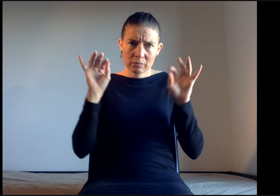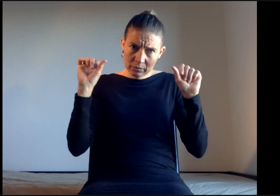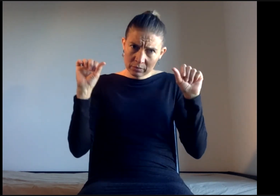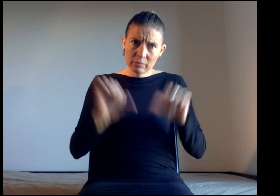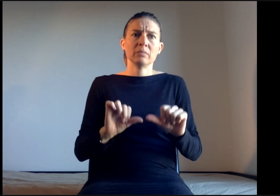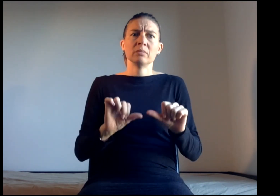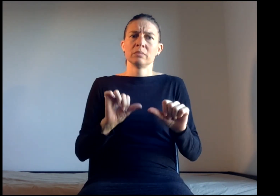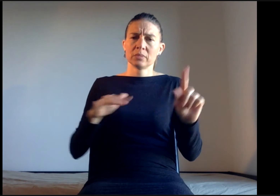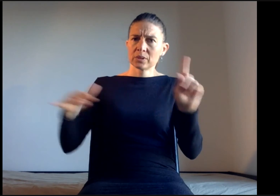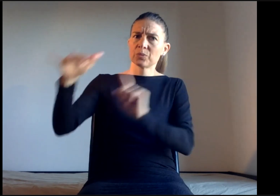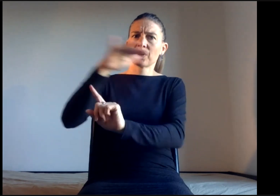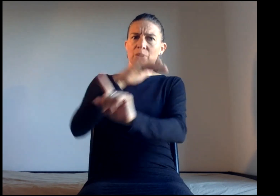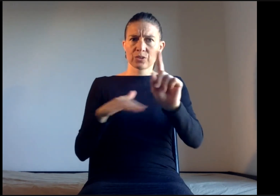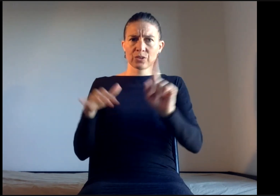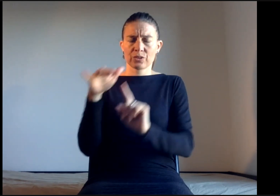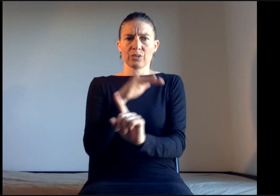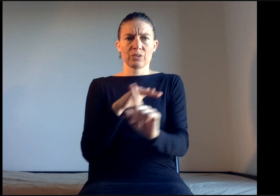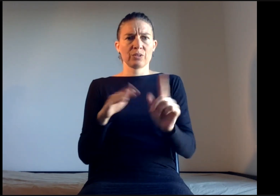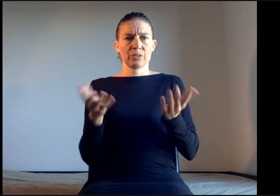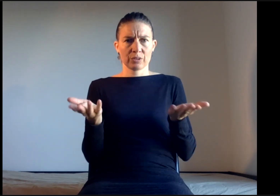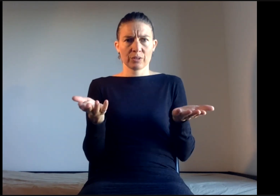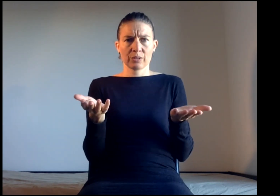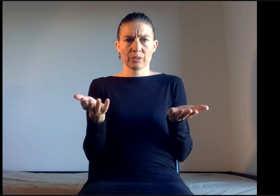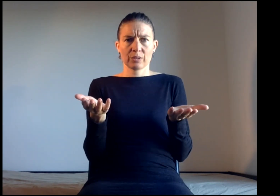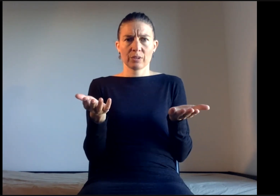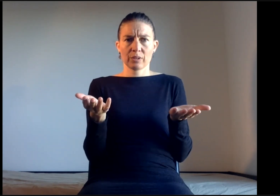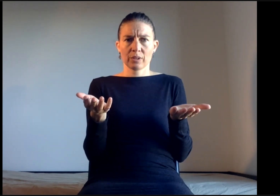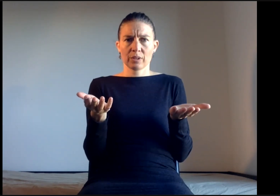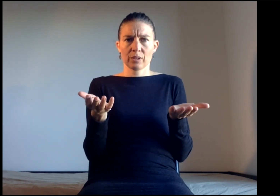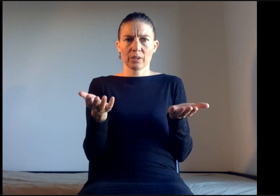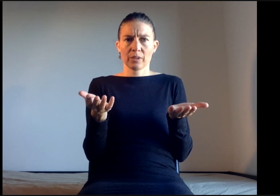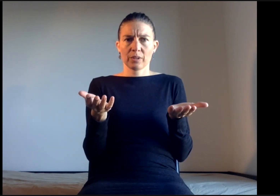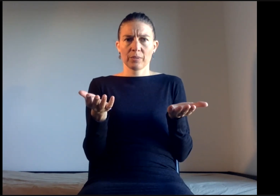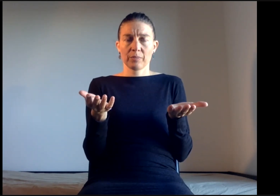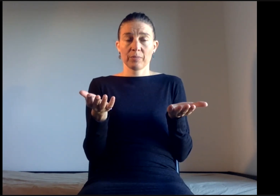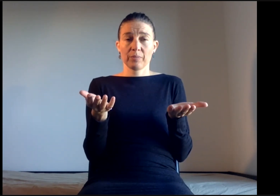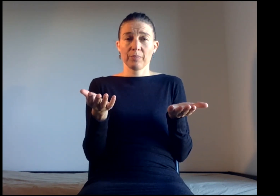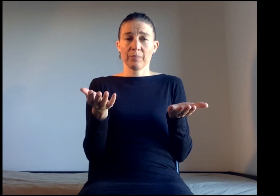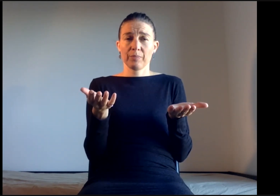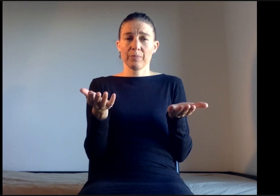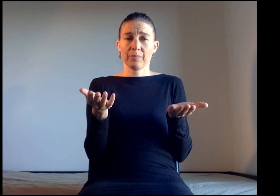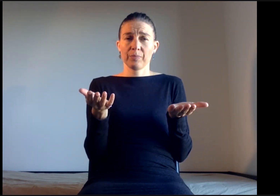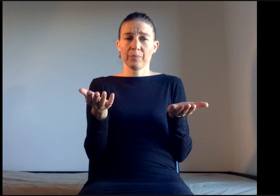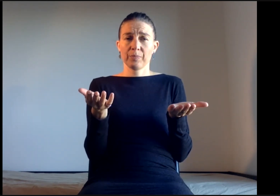And that's also not necessary. Something that's very specific